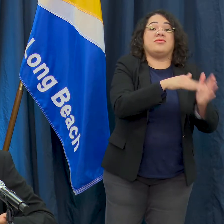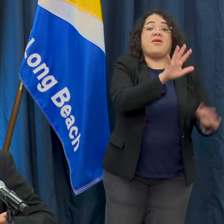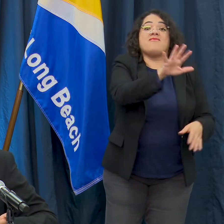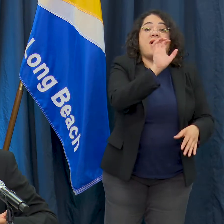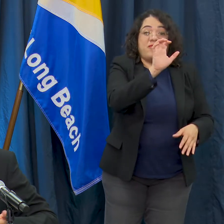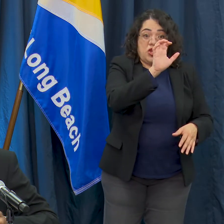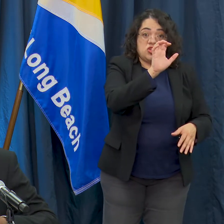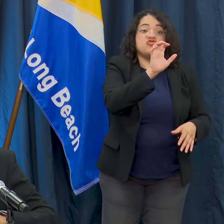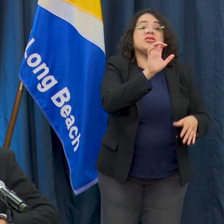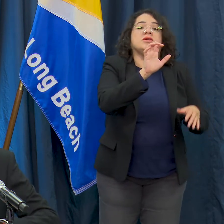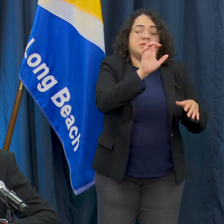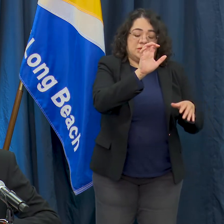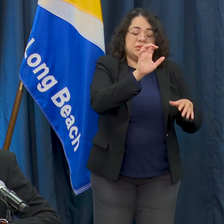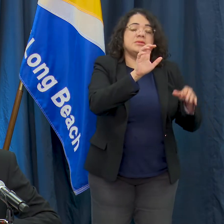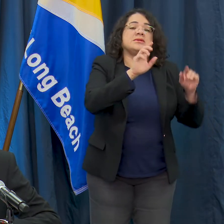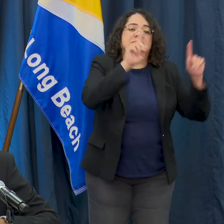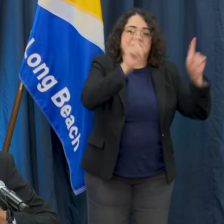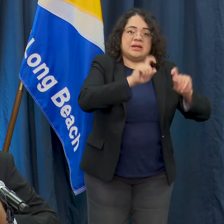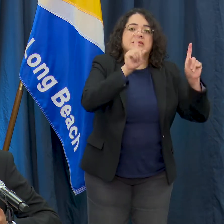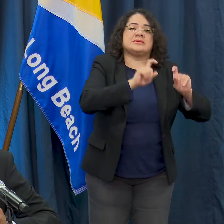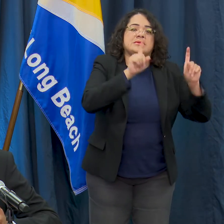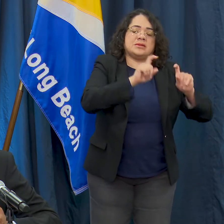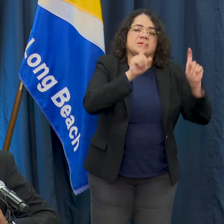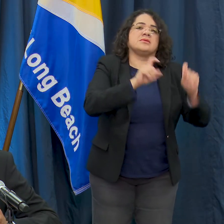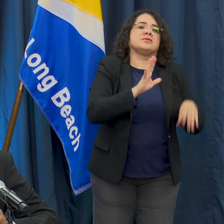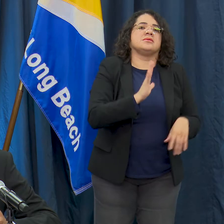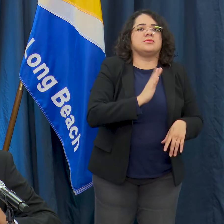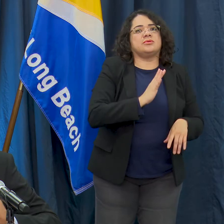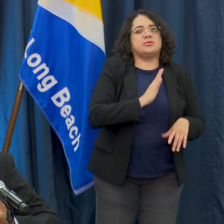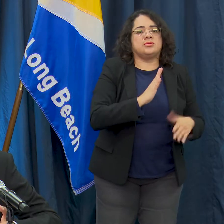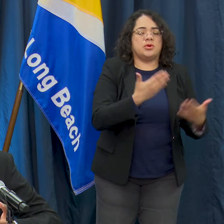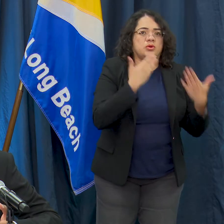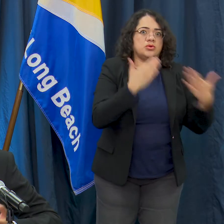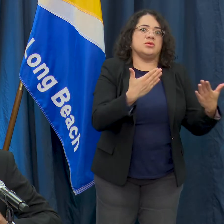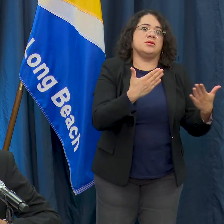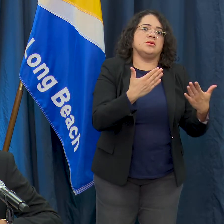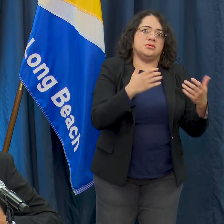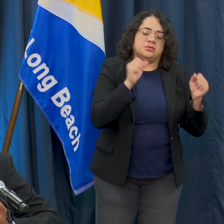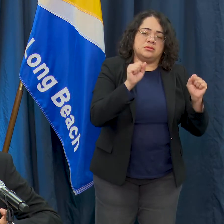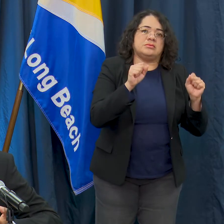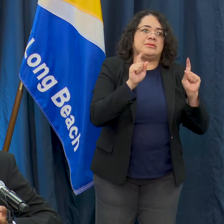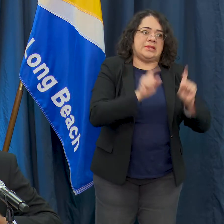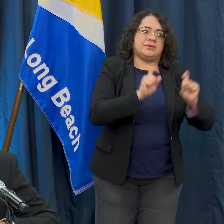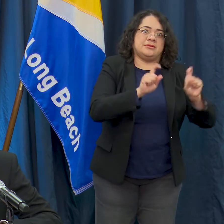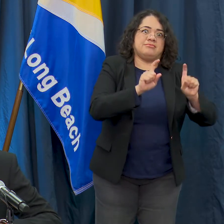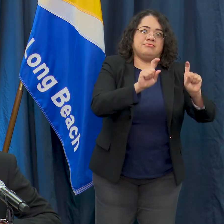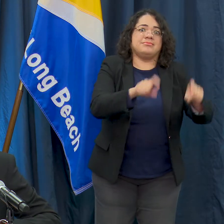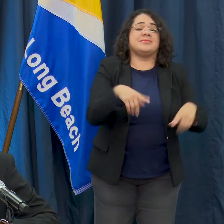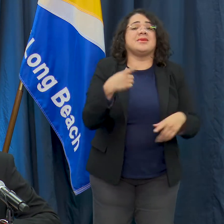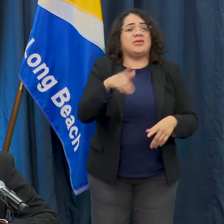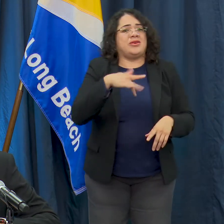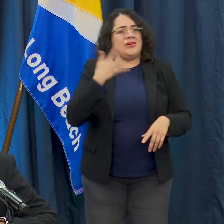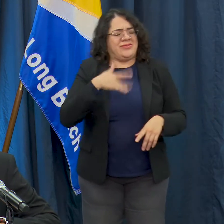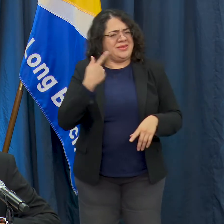a good sign and we want people to know if you think you need a test whether you're symptomatic or you're not symptomatic but you're working on the